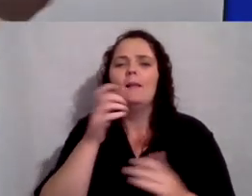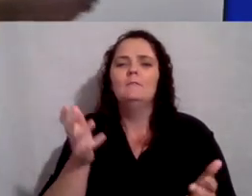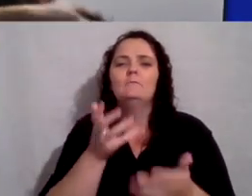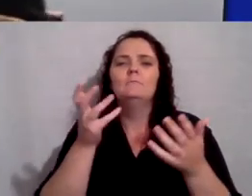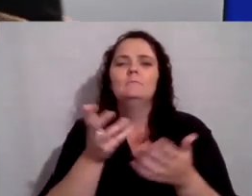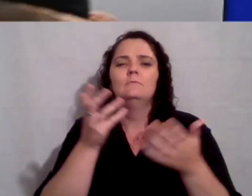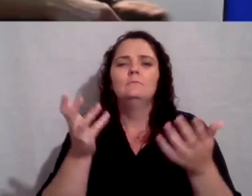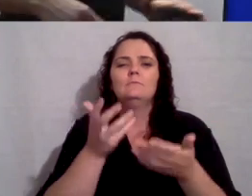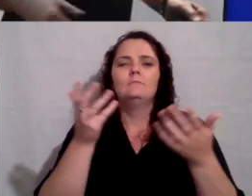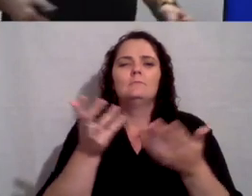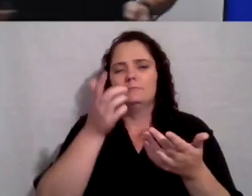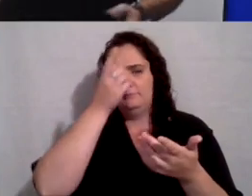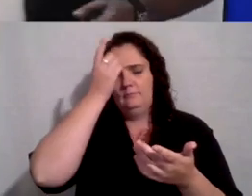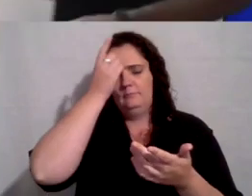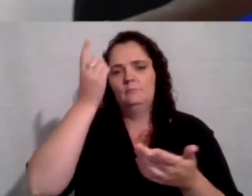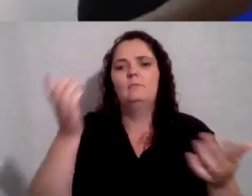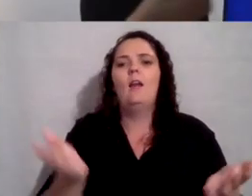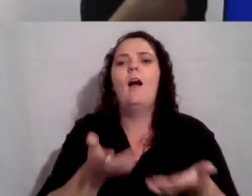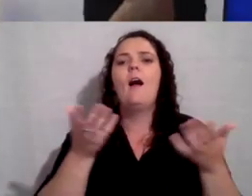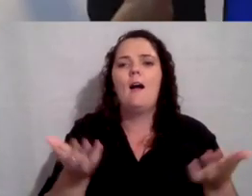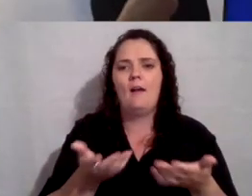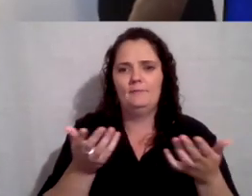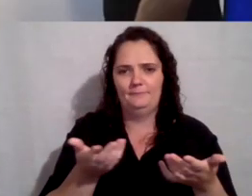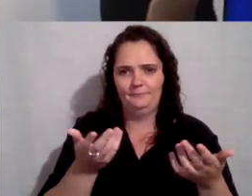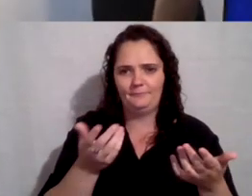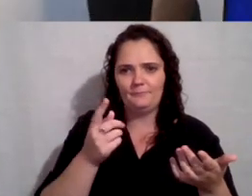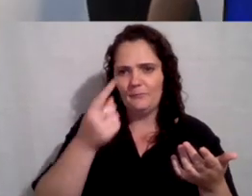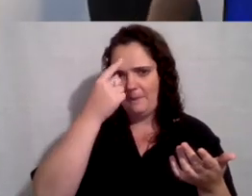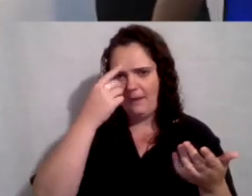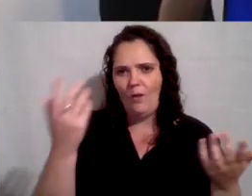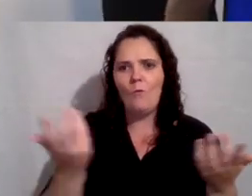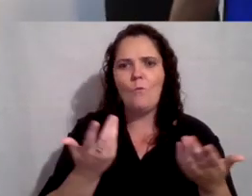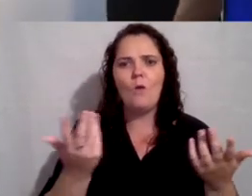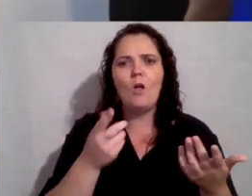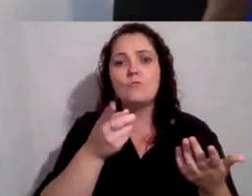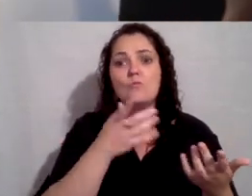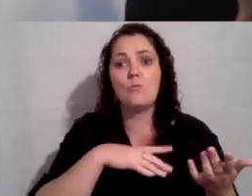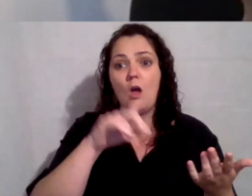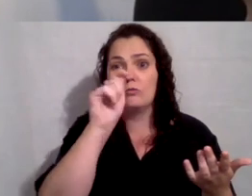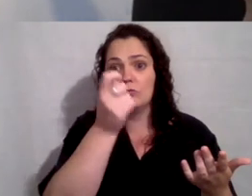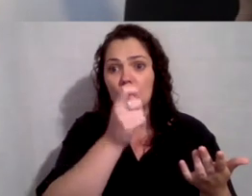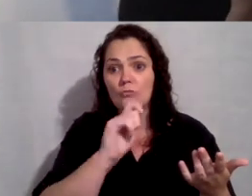invent, be unruly yourselves, think now about where you might want to bring back in that first body